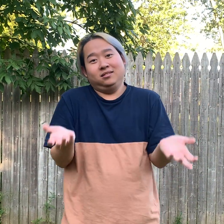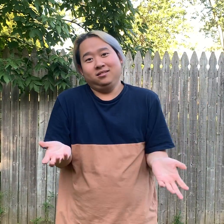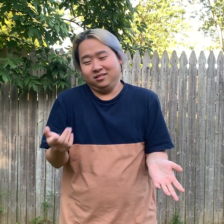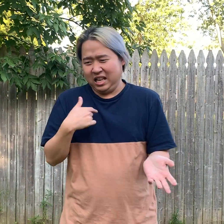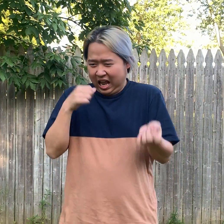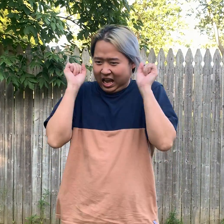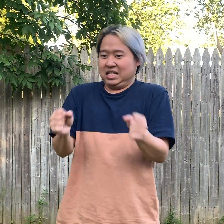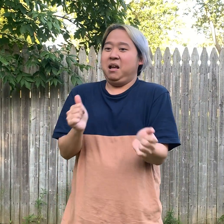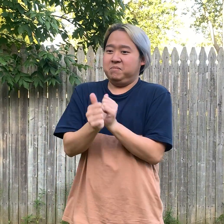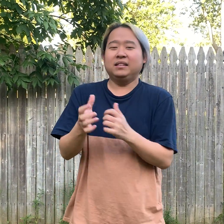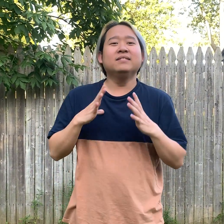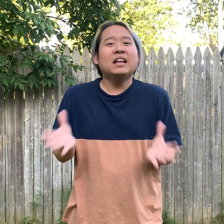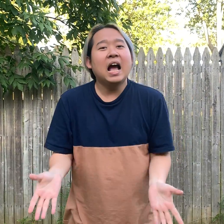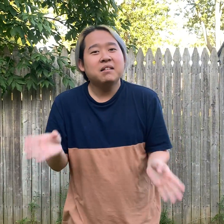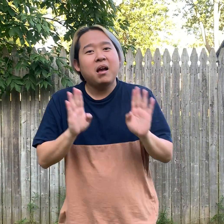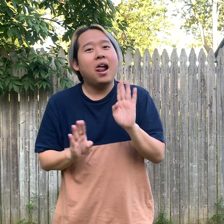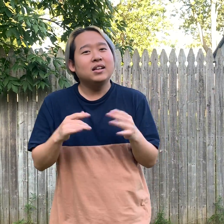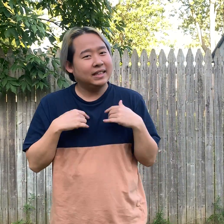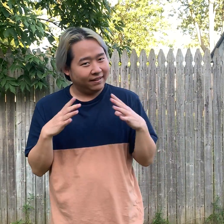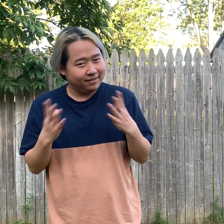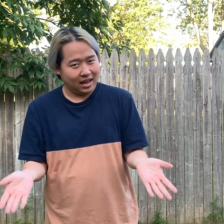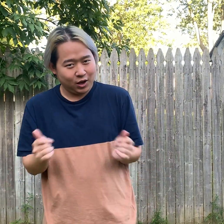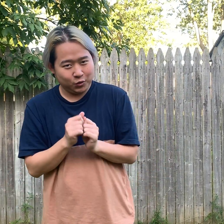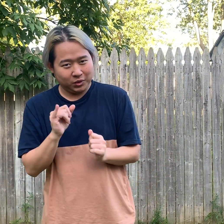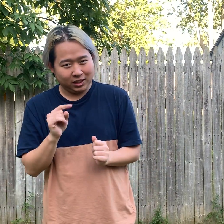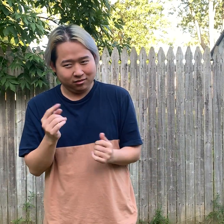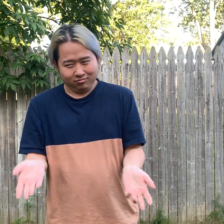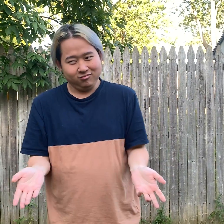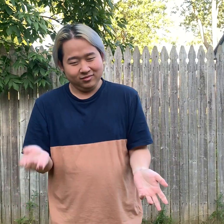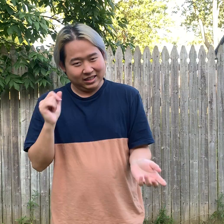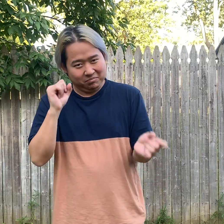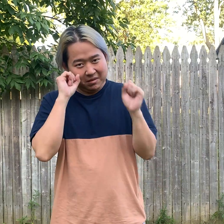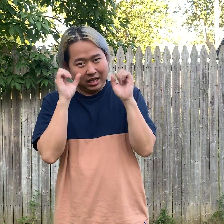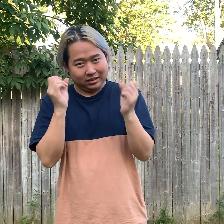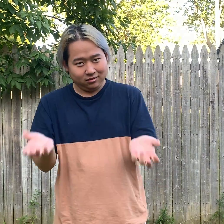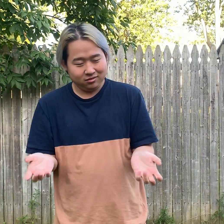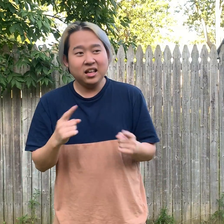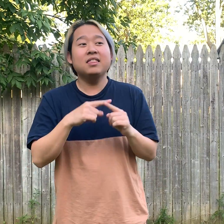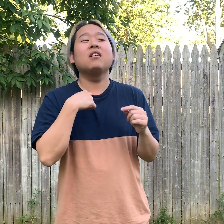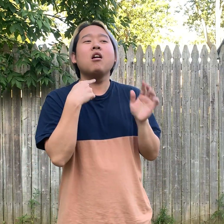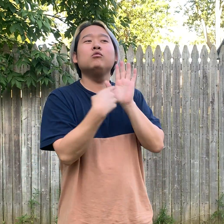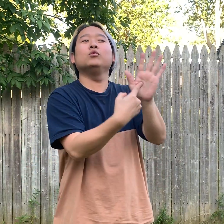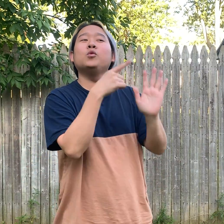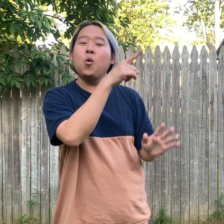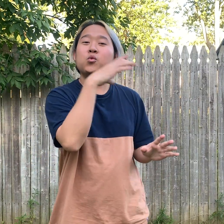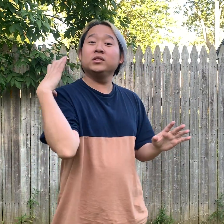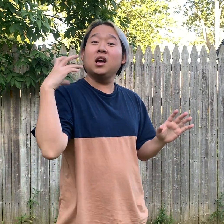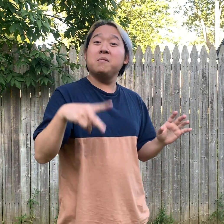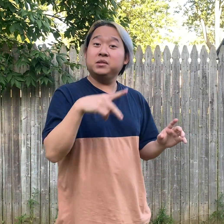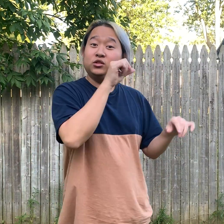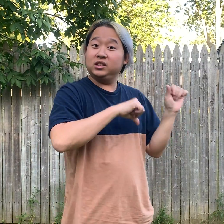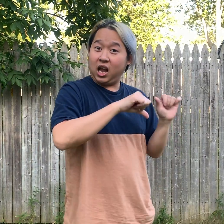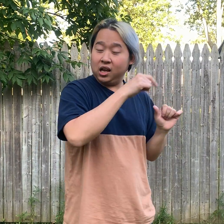All along I knew I could've been successful in the sciences and here we were! So, I showed these results to my parents, the chair of the science department